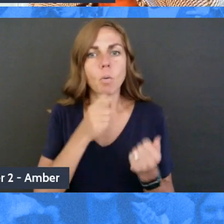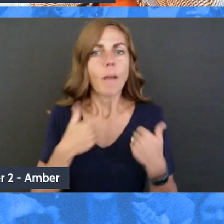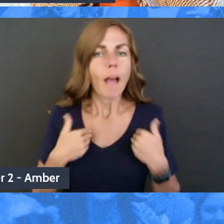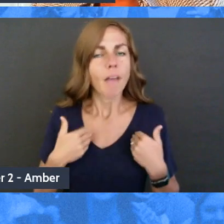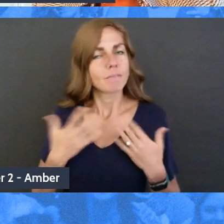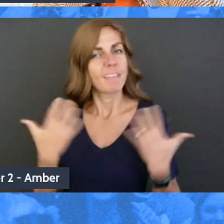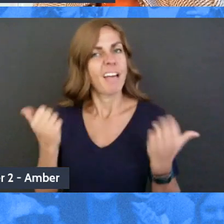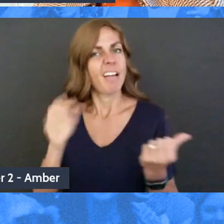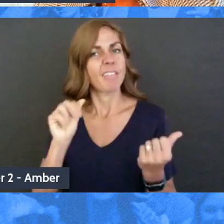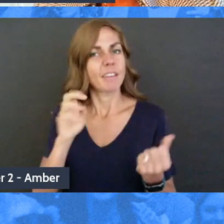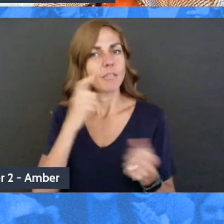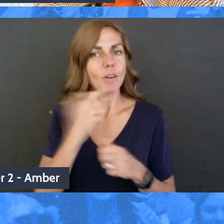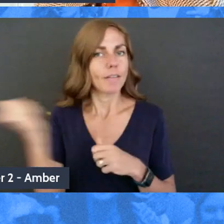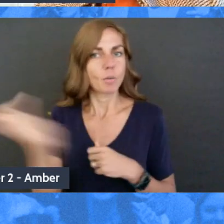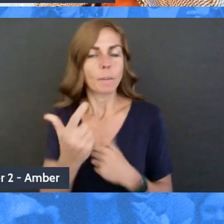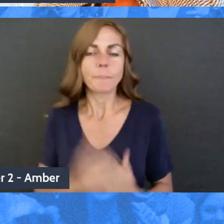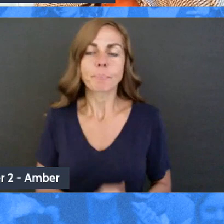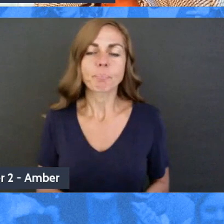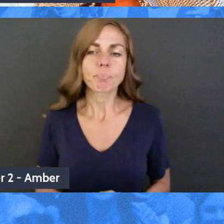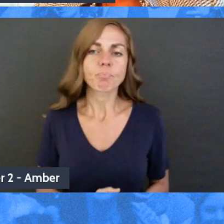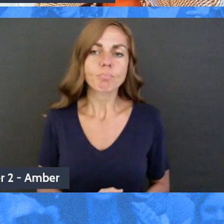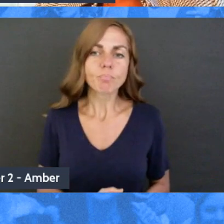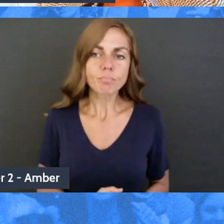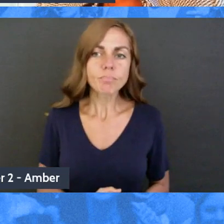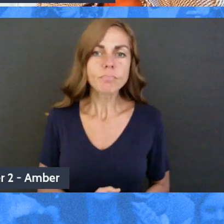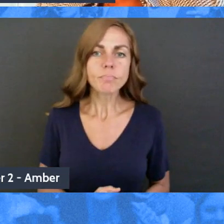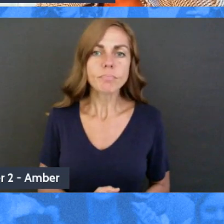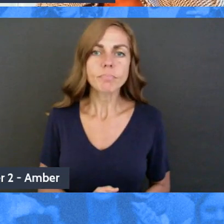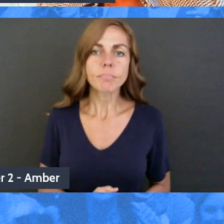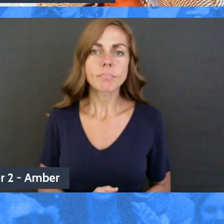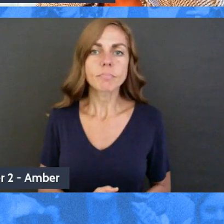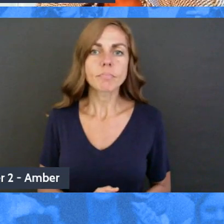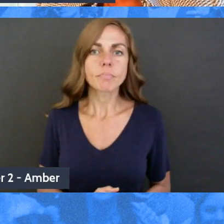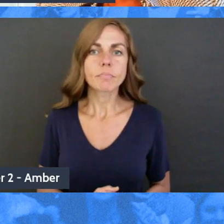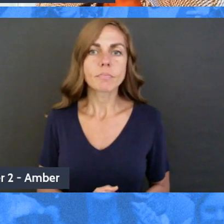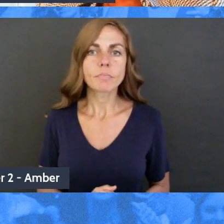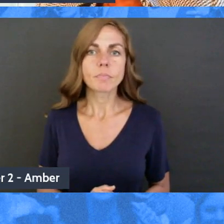And I think that we also are hoping to in November,